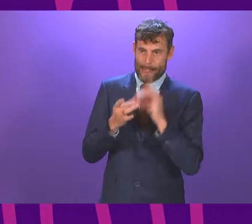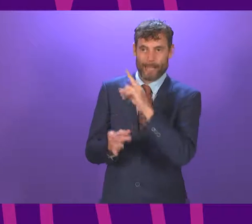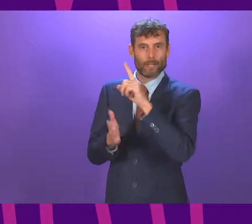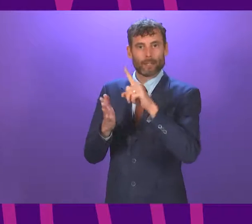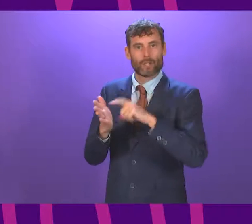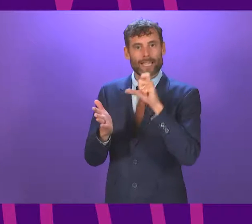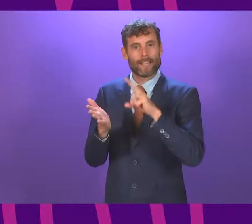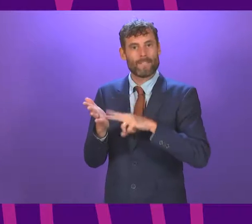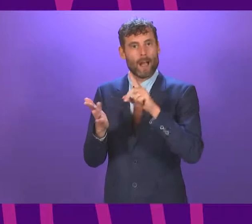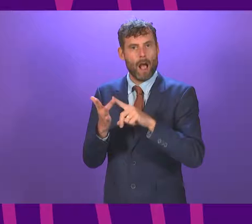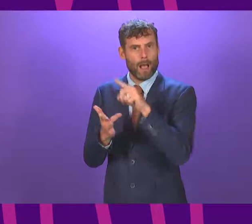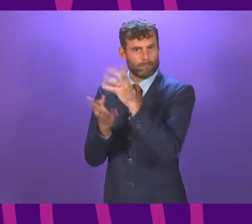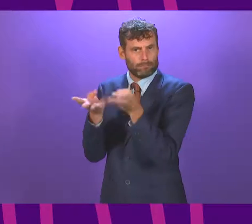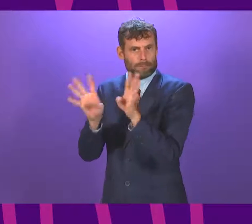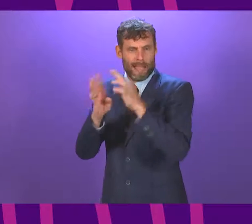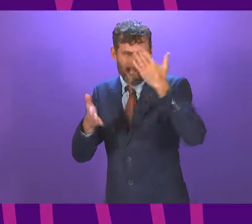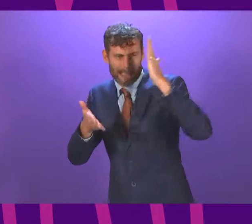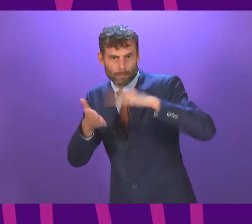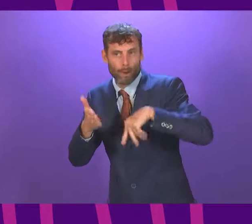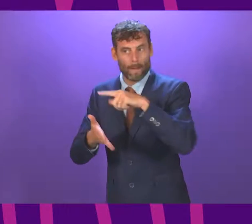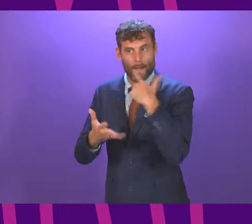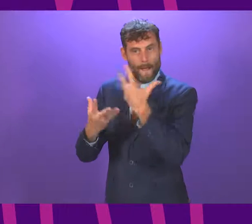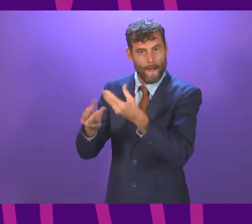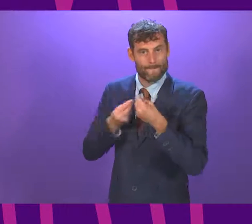I appreciate that there are many complicated questions and trade-offs.